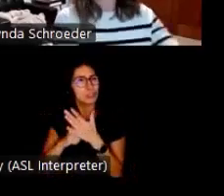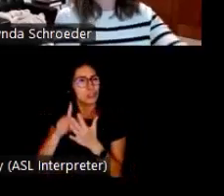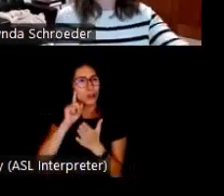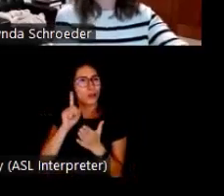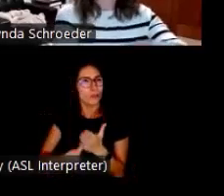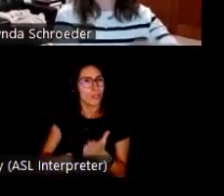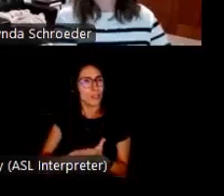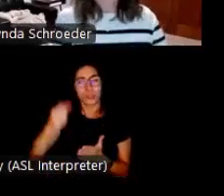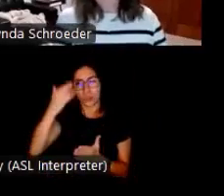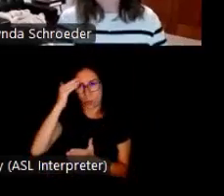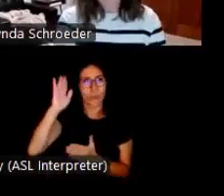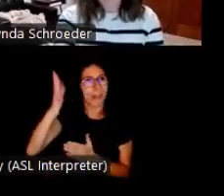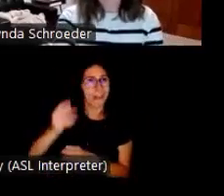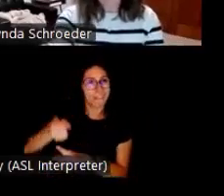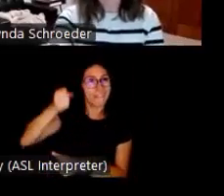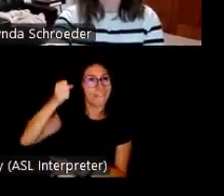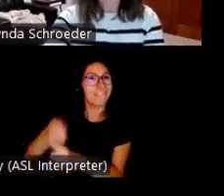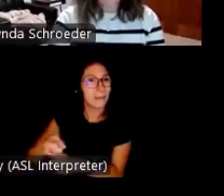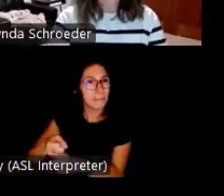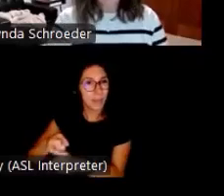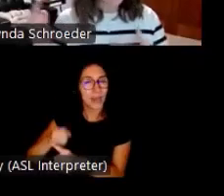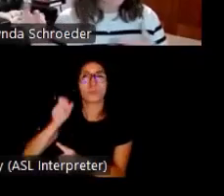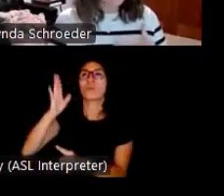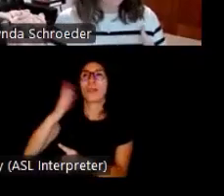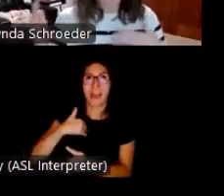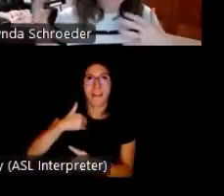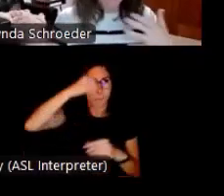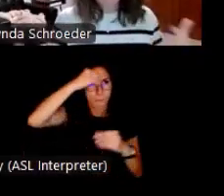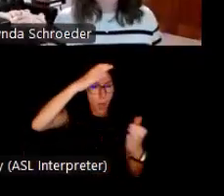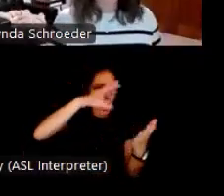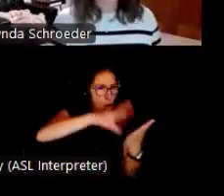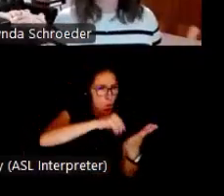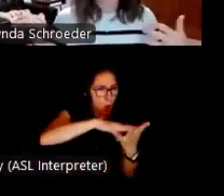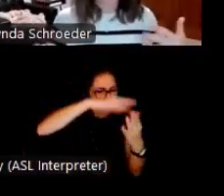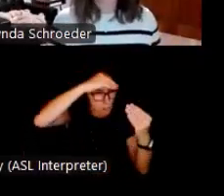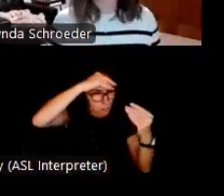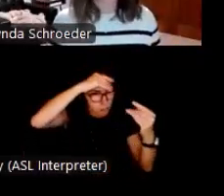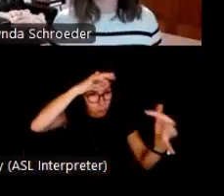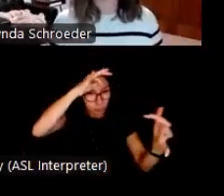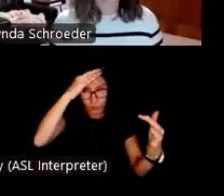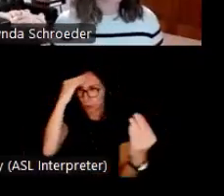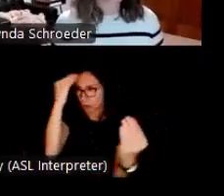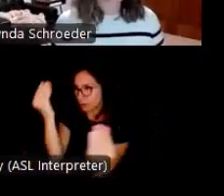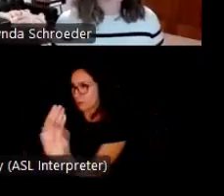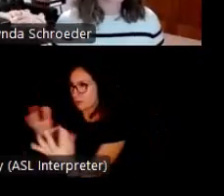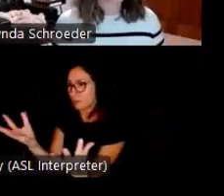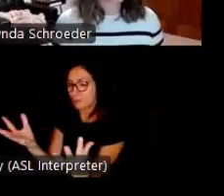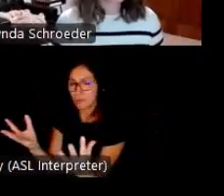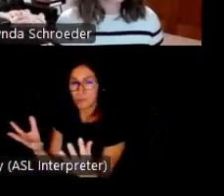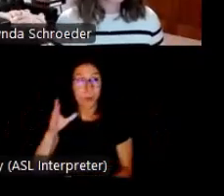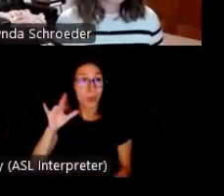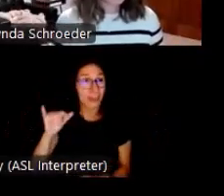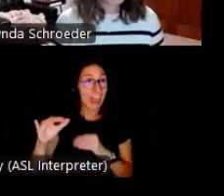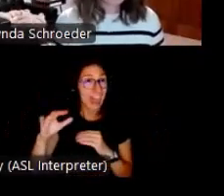And we had that conversation in month one, early in our communication plan.